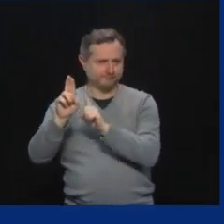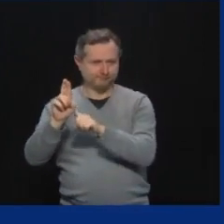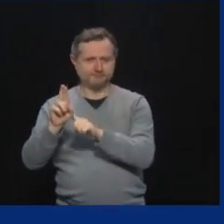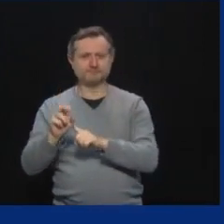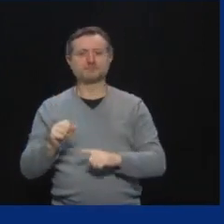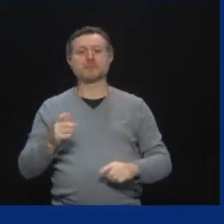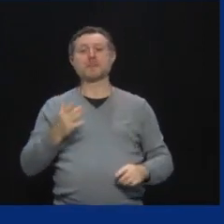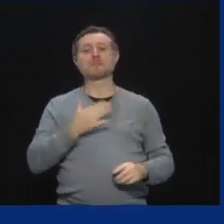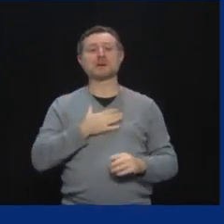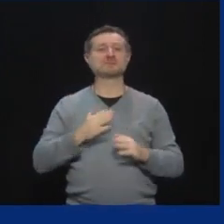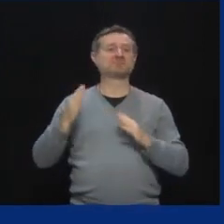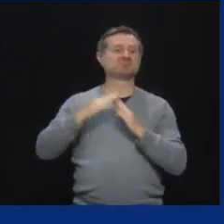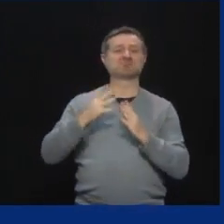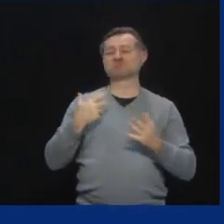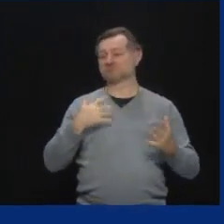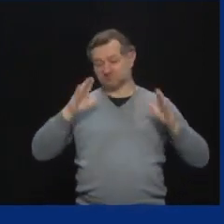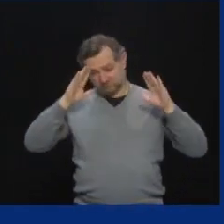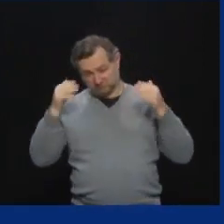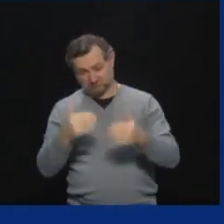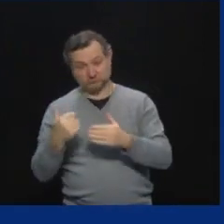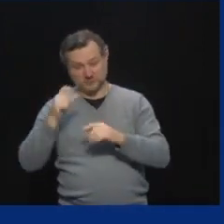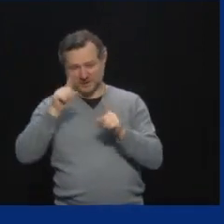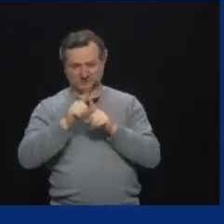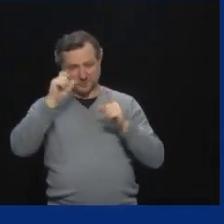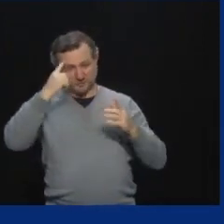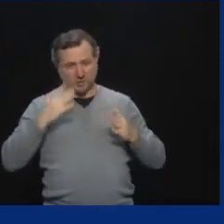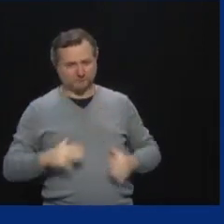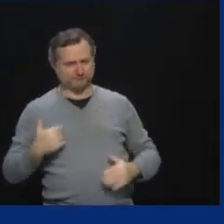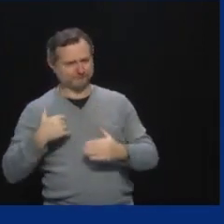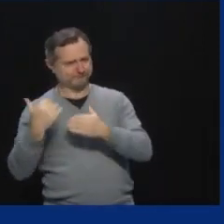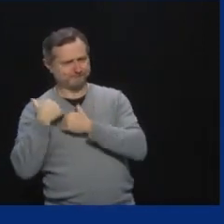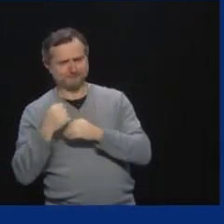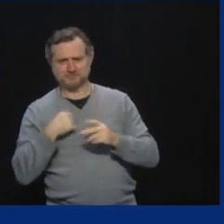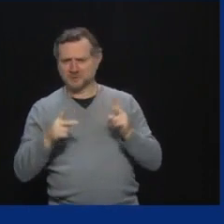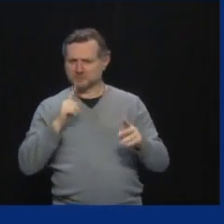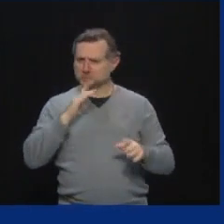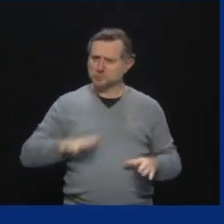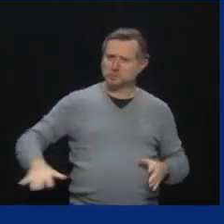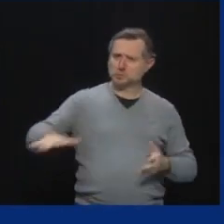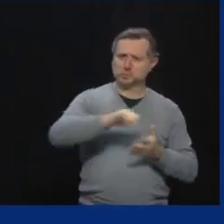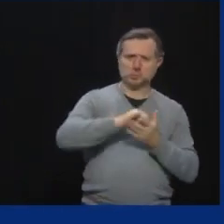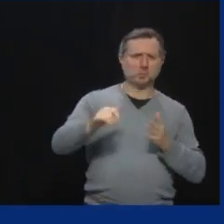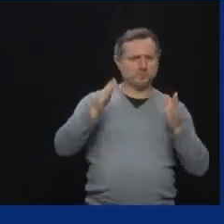the people of the state safe. And that is why we were very firm in adhering to